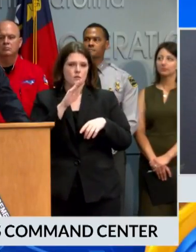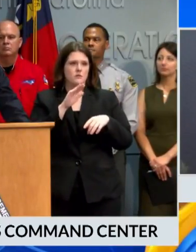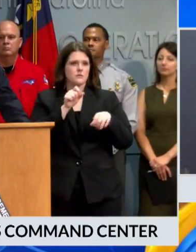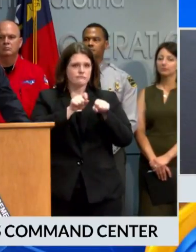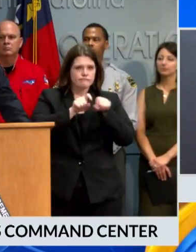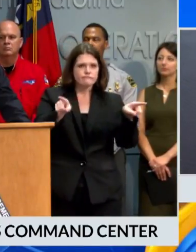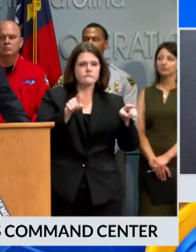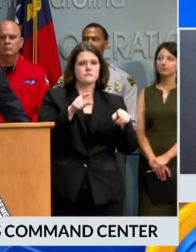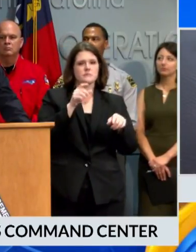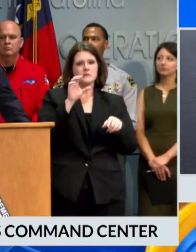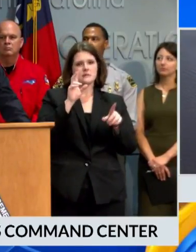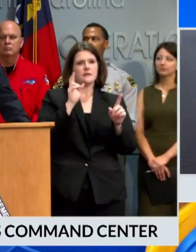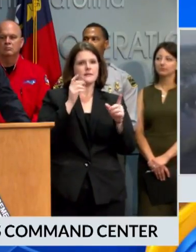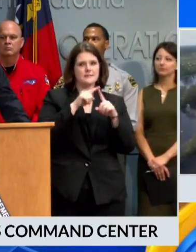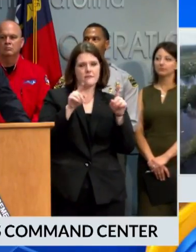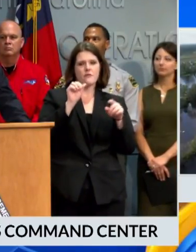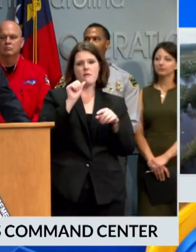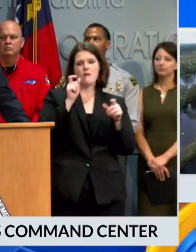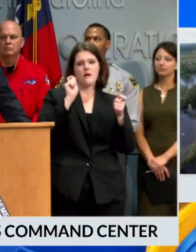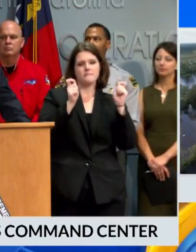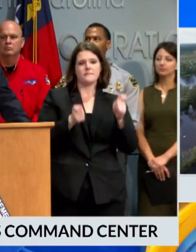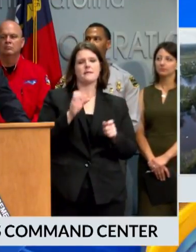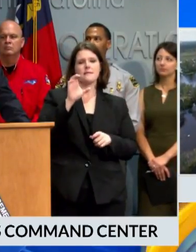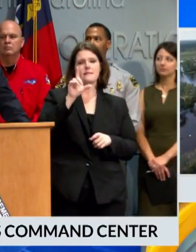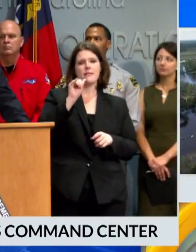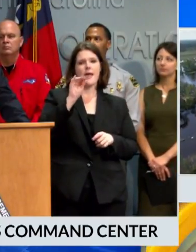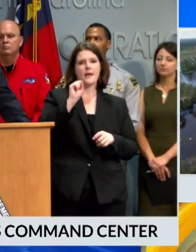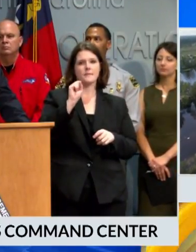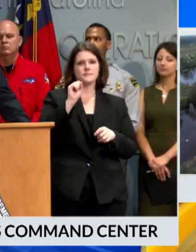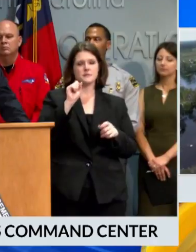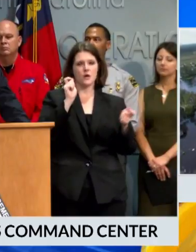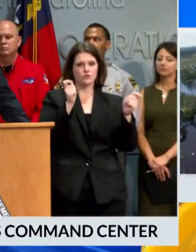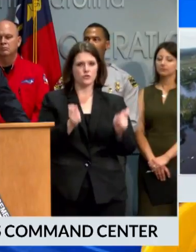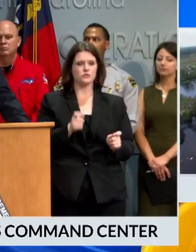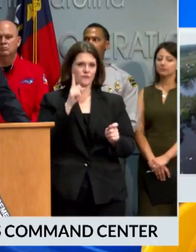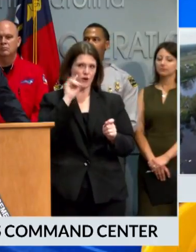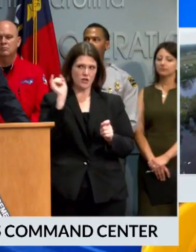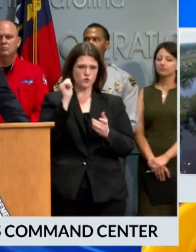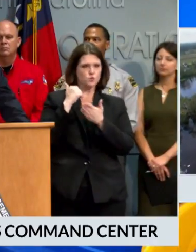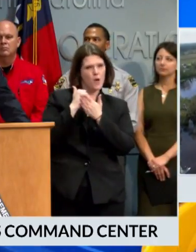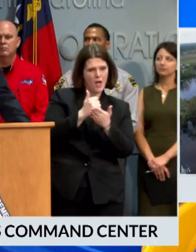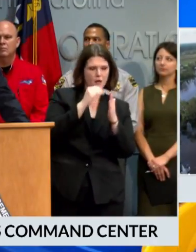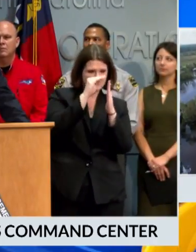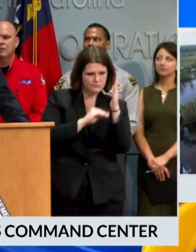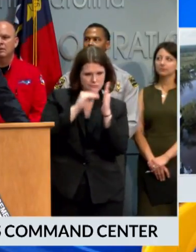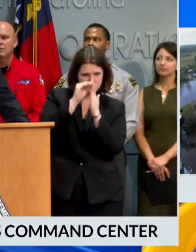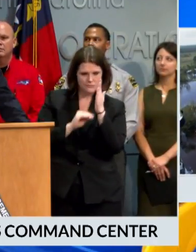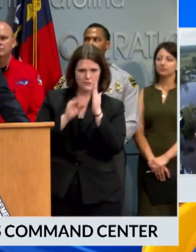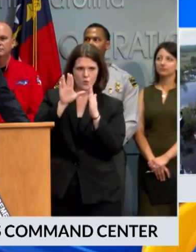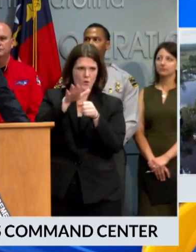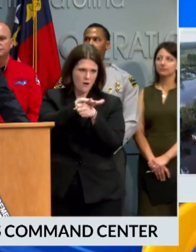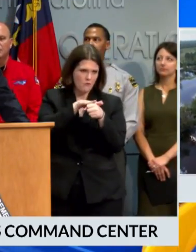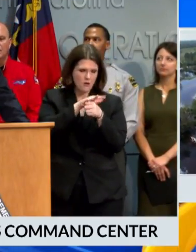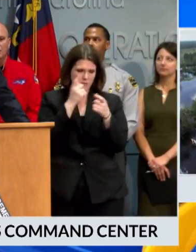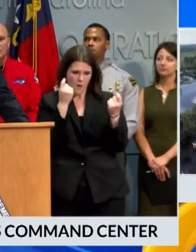PROGRAM, IF YOU ARE A POLICYHOLDER, CALL YOUR LOCAL INSURANCE AGENT. WE ARE ALSO GOING TO BE PUSHING OUT SEVERAL THOUSAND CLAIMS